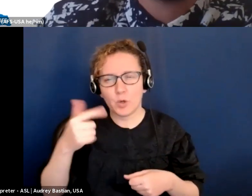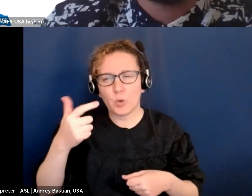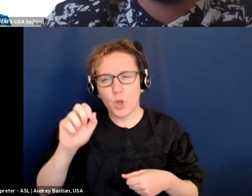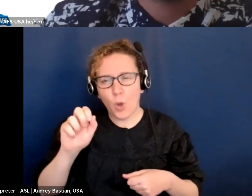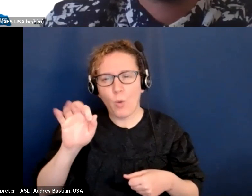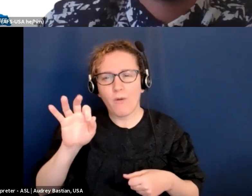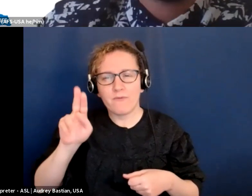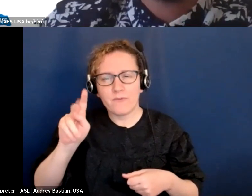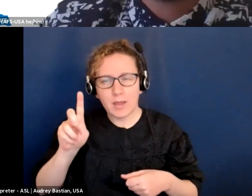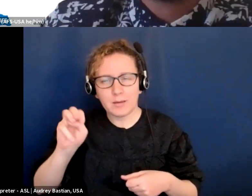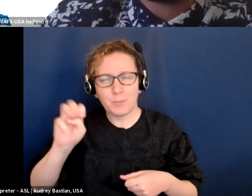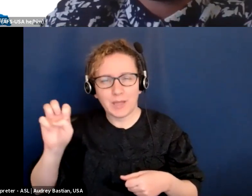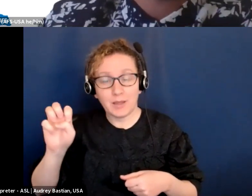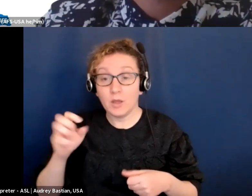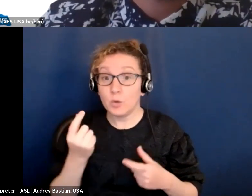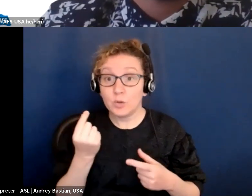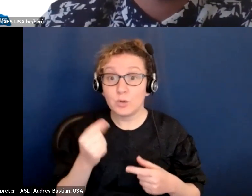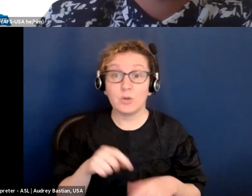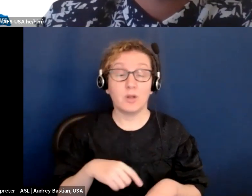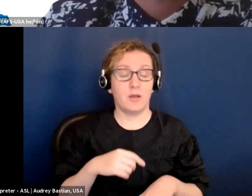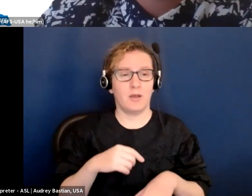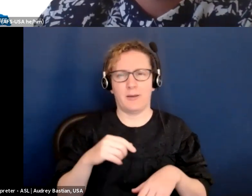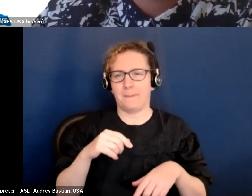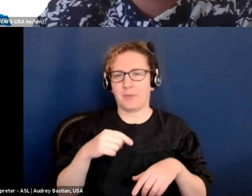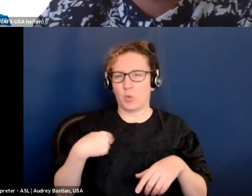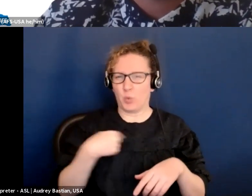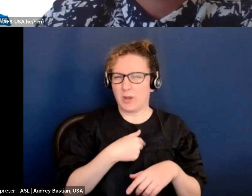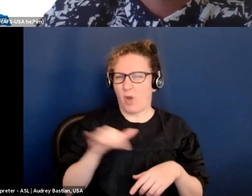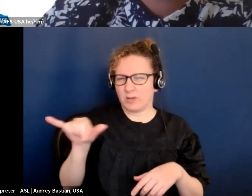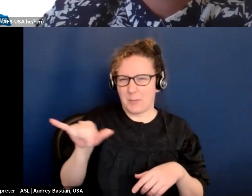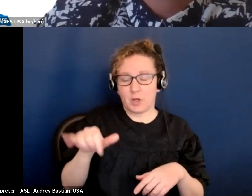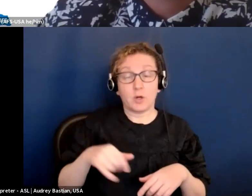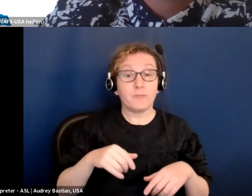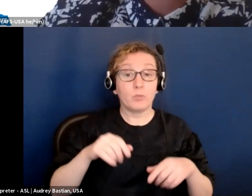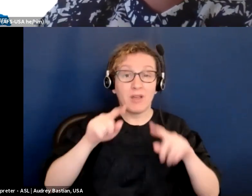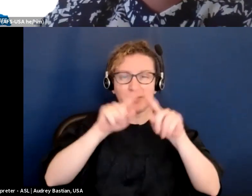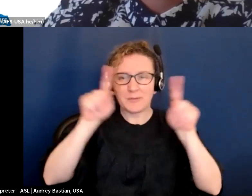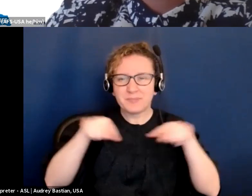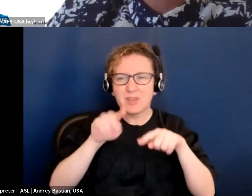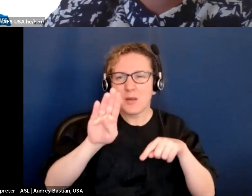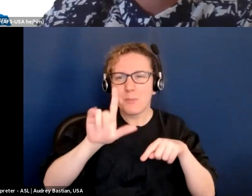a blog and then they can add this tool to their blog in which members of their community,